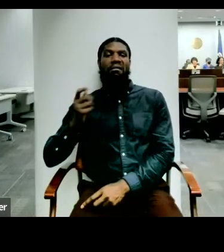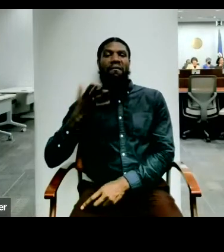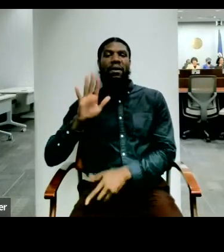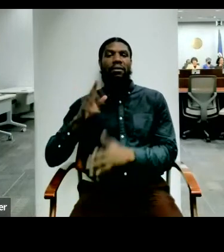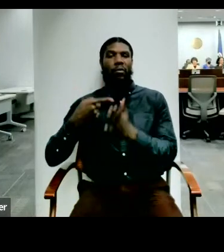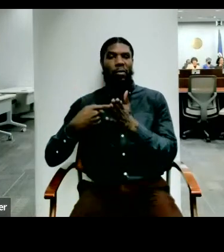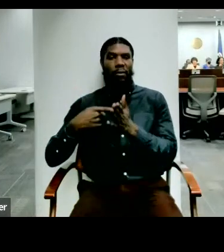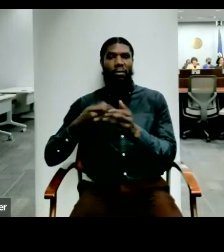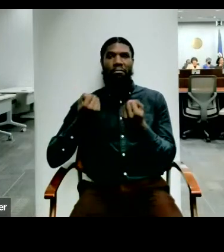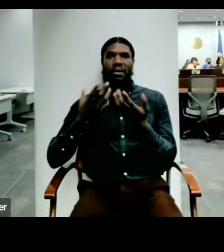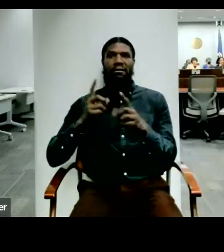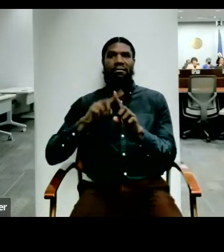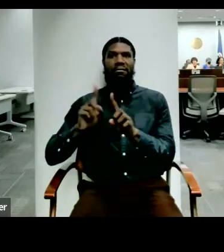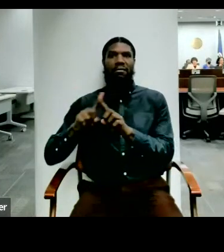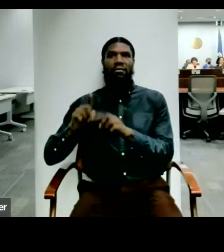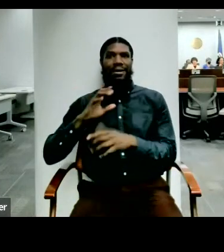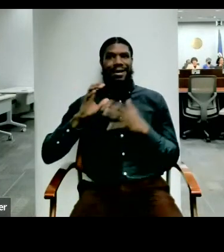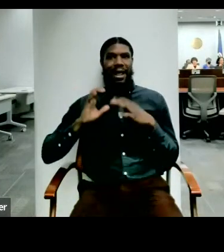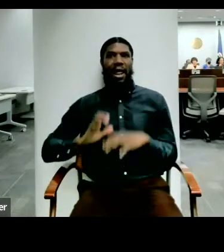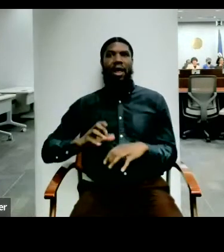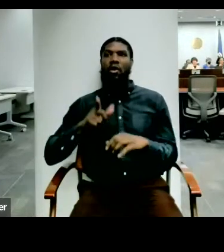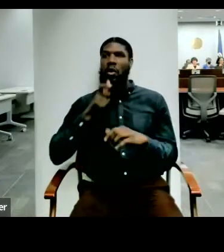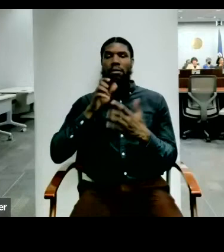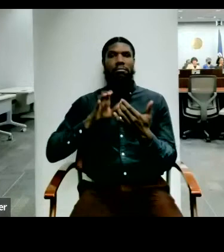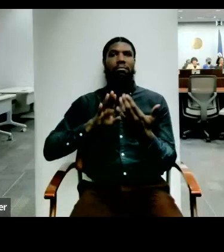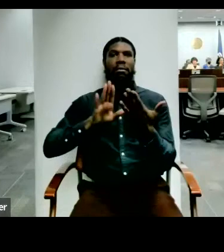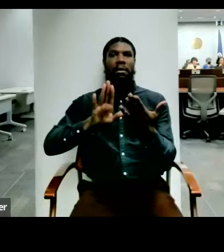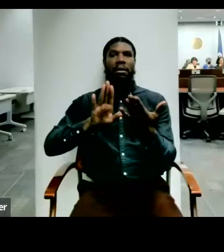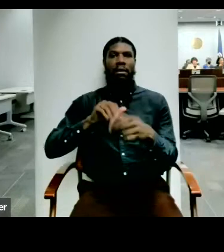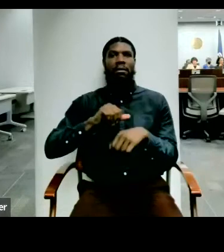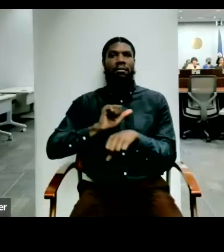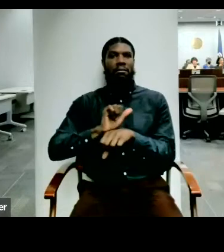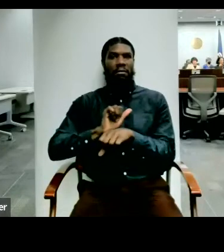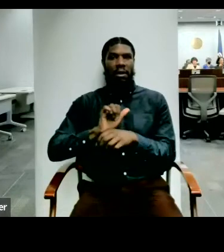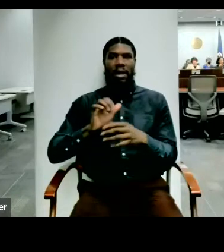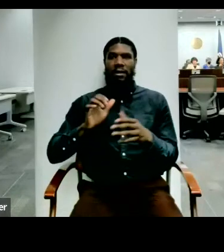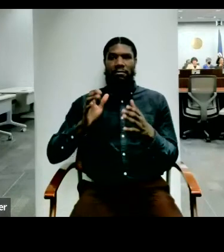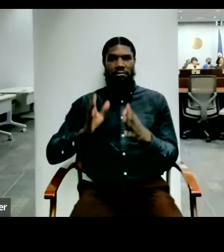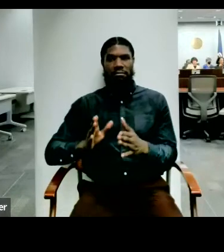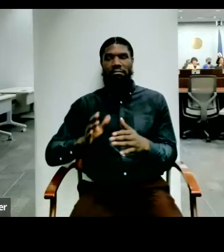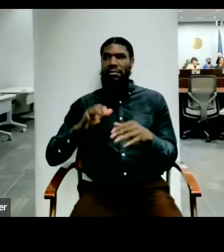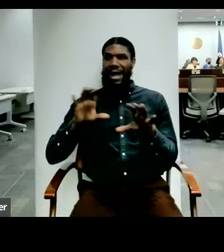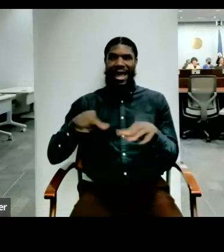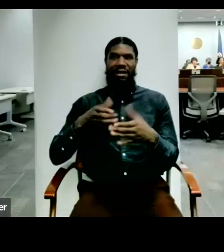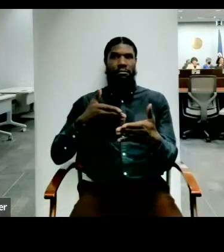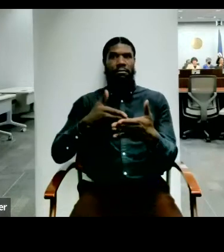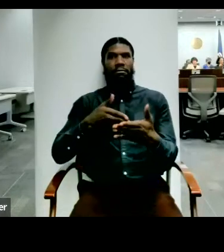have um faced employment, had employment actions taken against them because they